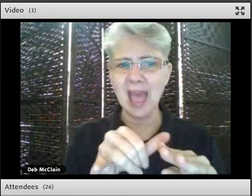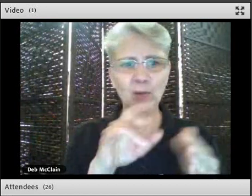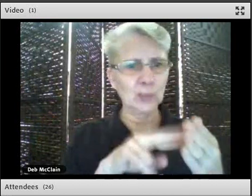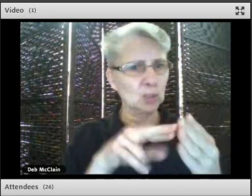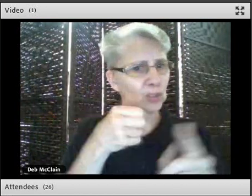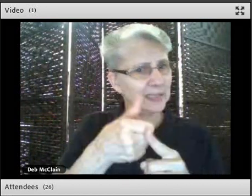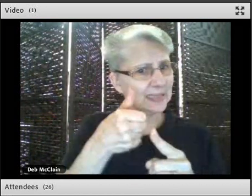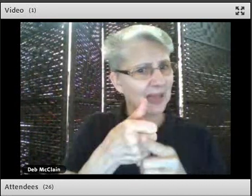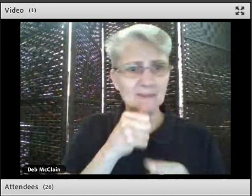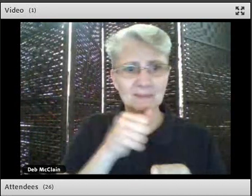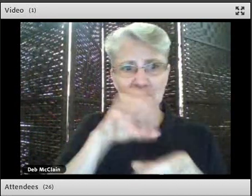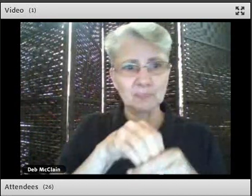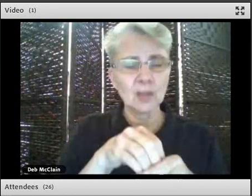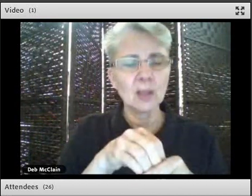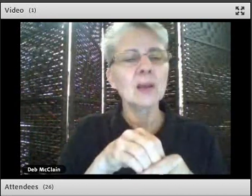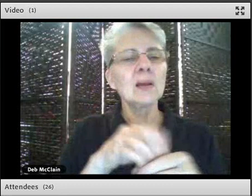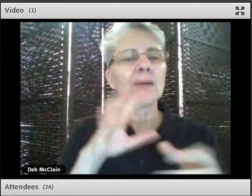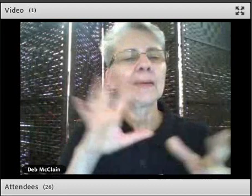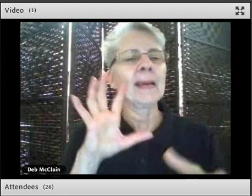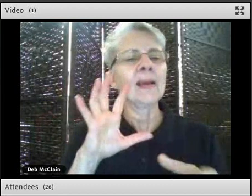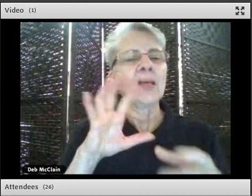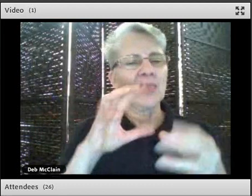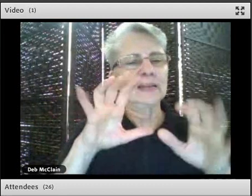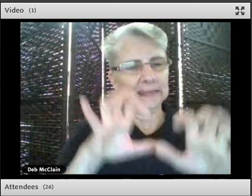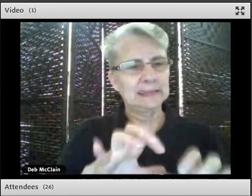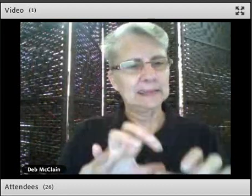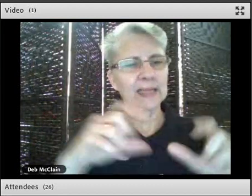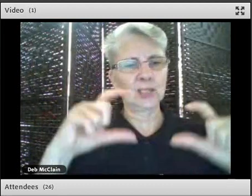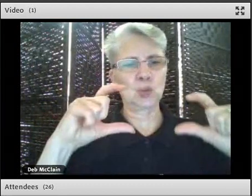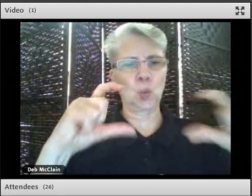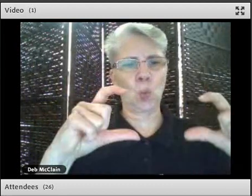because you're taking it from outside the resource itself.